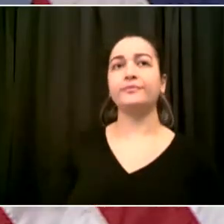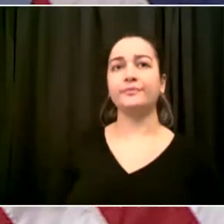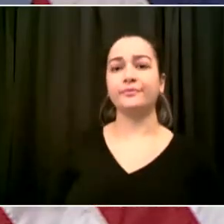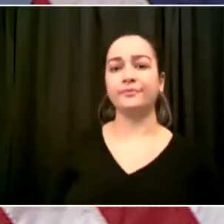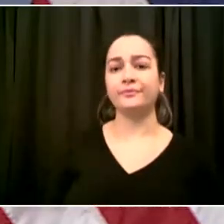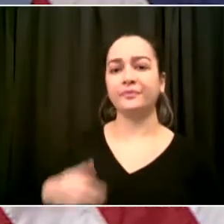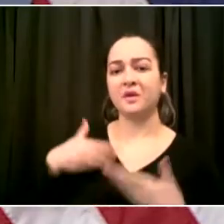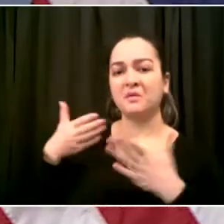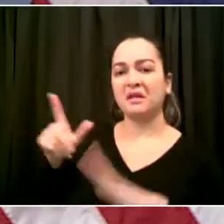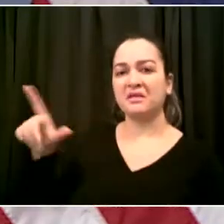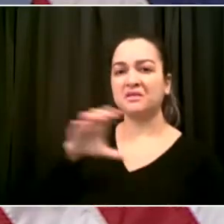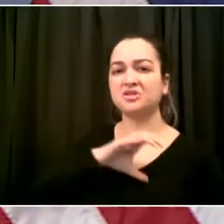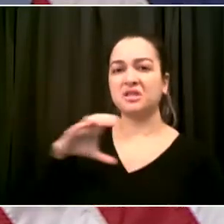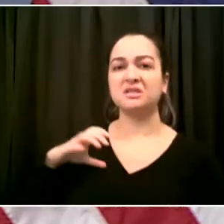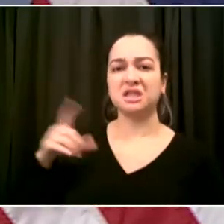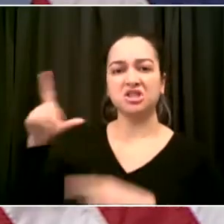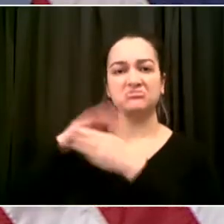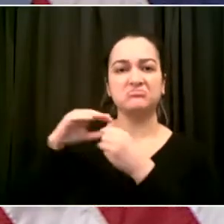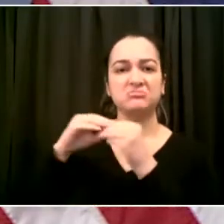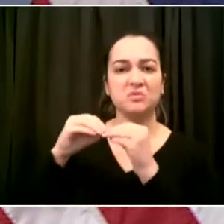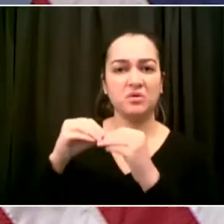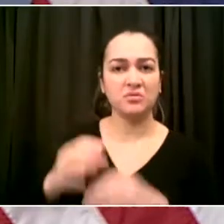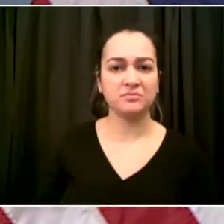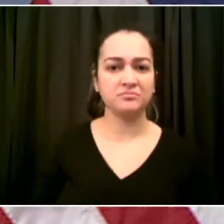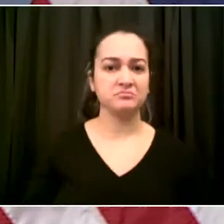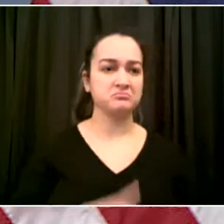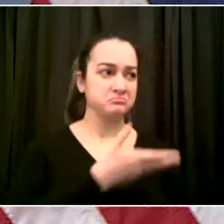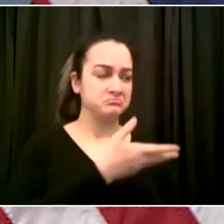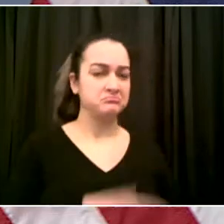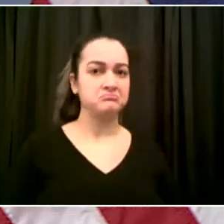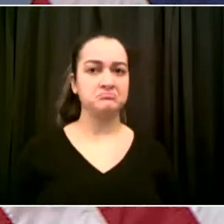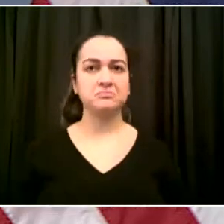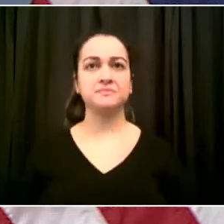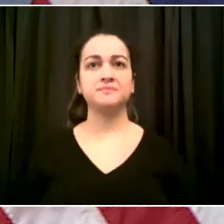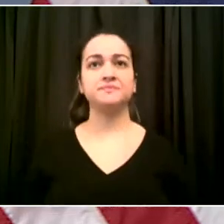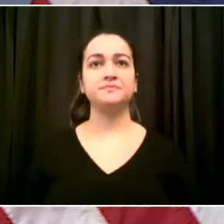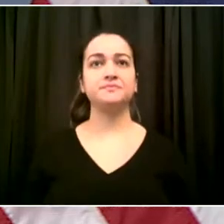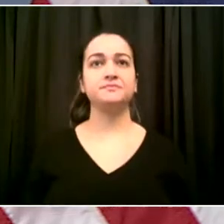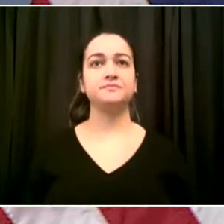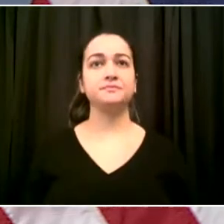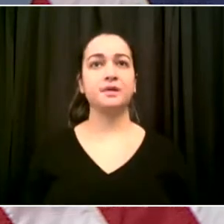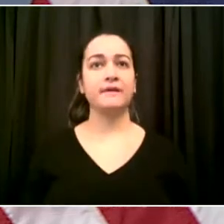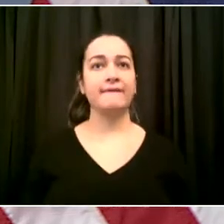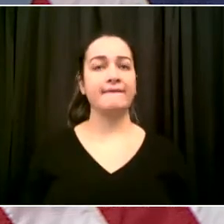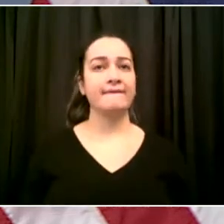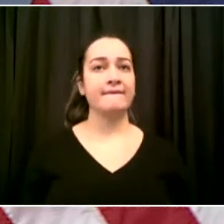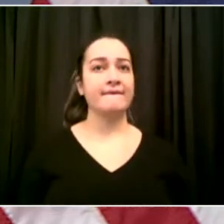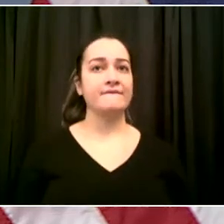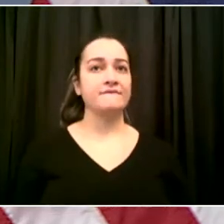WILL AND ALLLOW RIGHT NOW BETTER TAKE WHAT'S GOING ON WITH THEM AND HELP THEM RIGHT NOW. CHANCELLOR, CAN